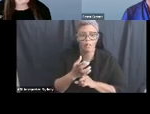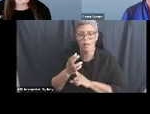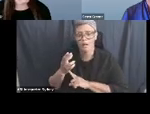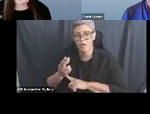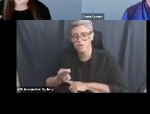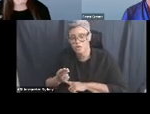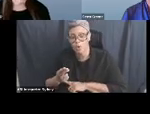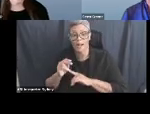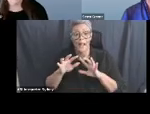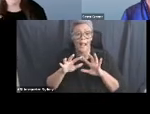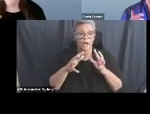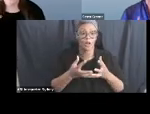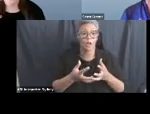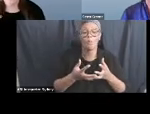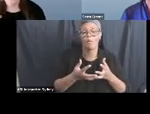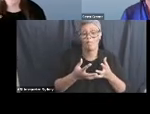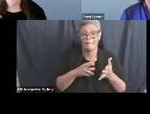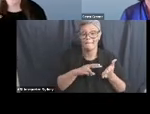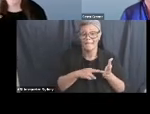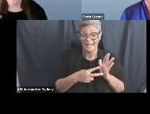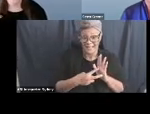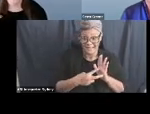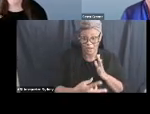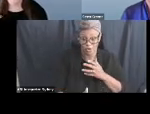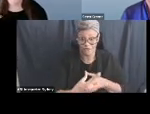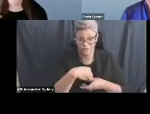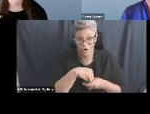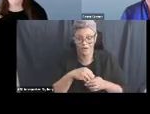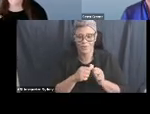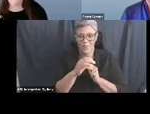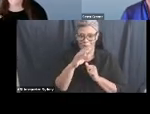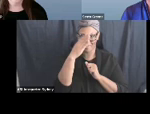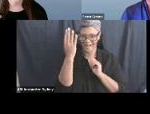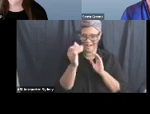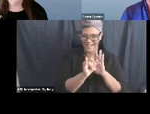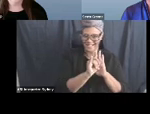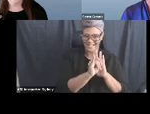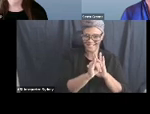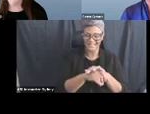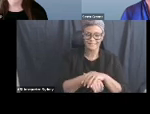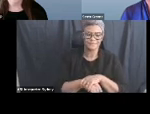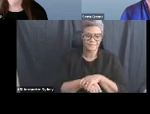to be black. So, we're just going to pause and ask you to take that in for a moment and think